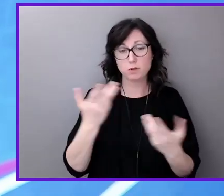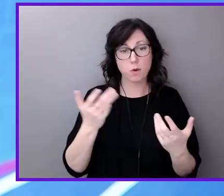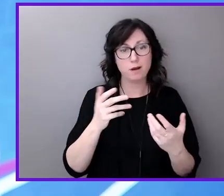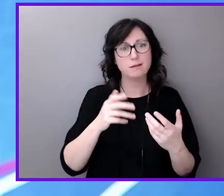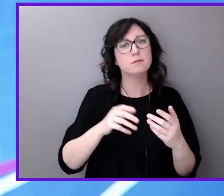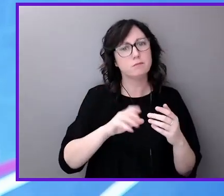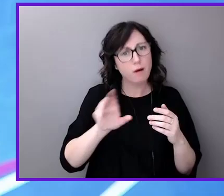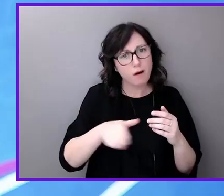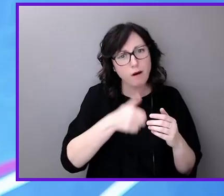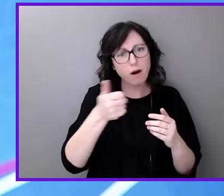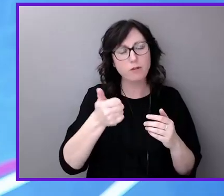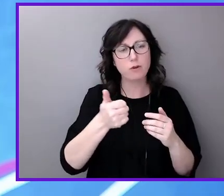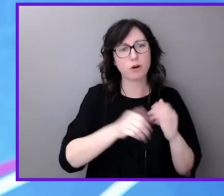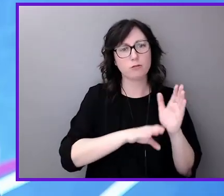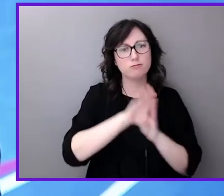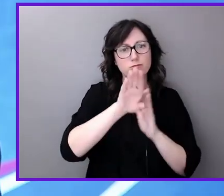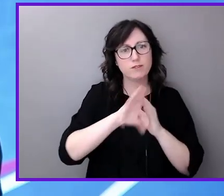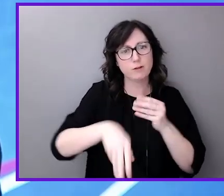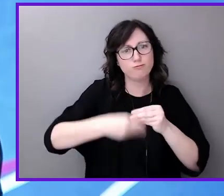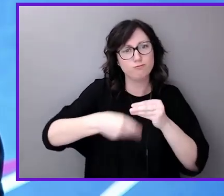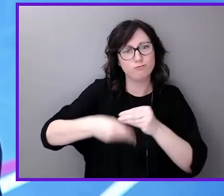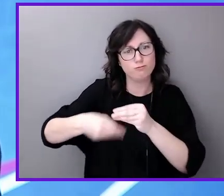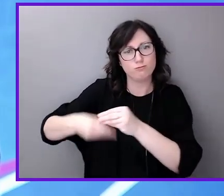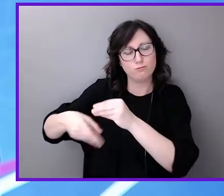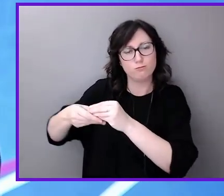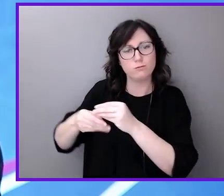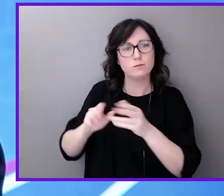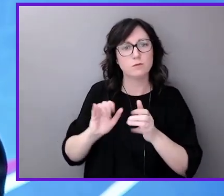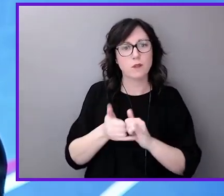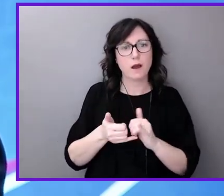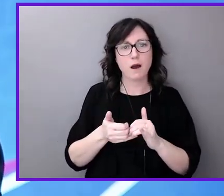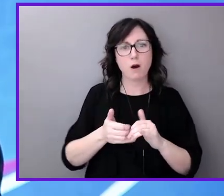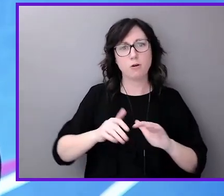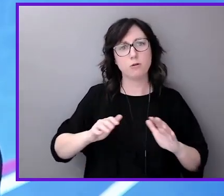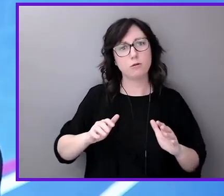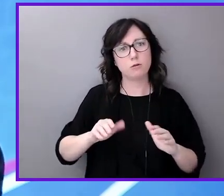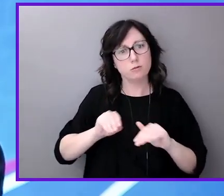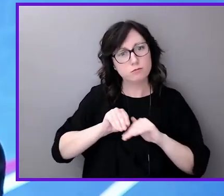activities to generate outcomes that are even more important